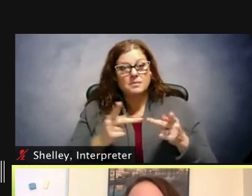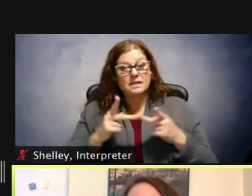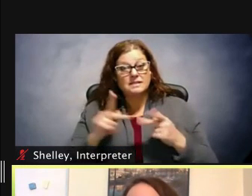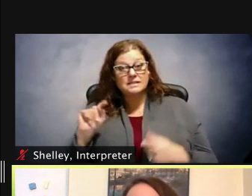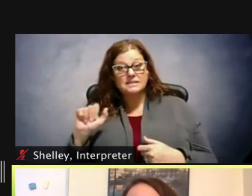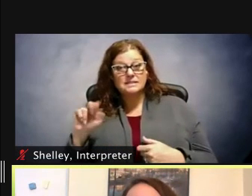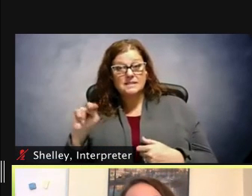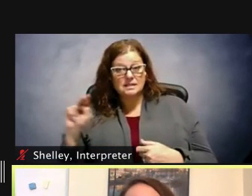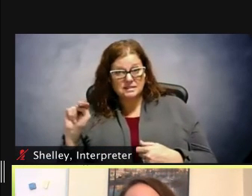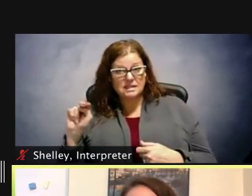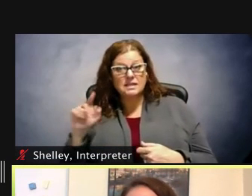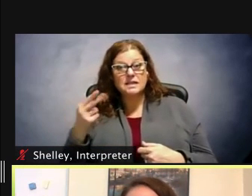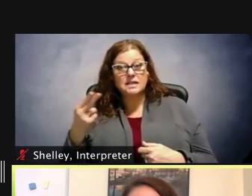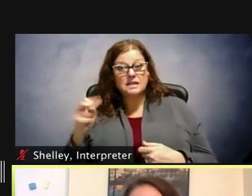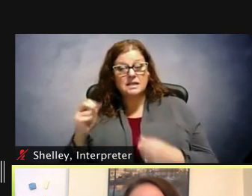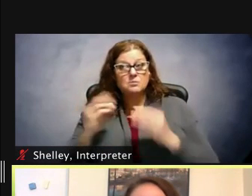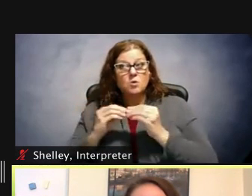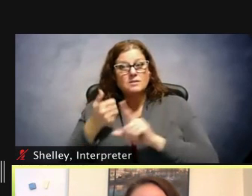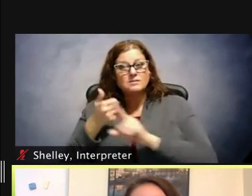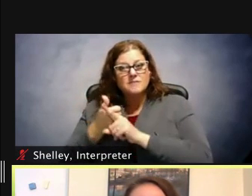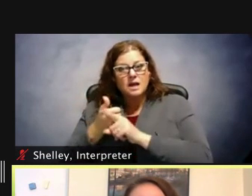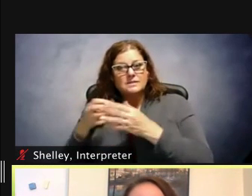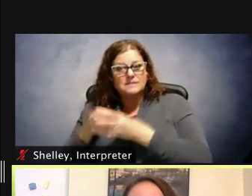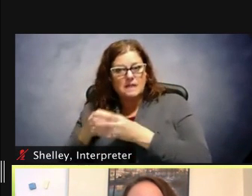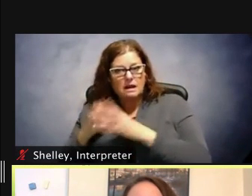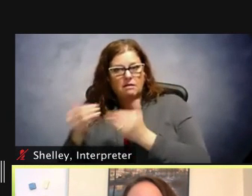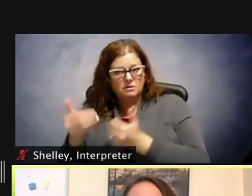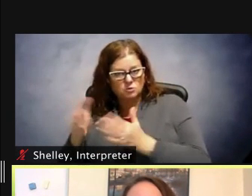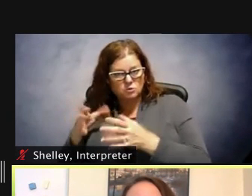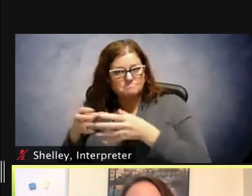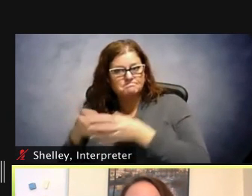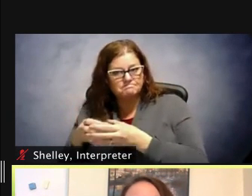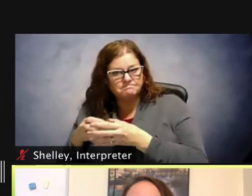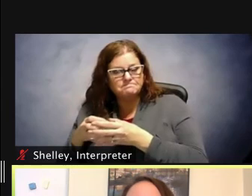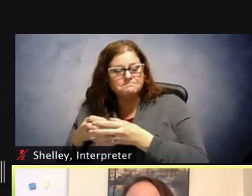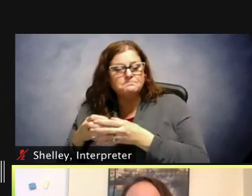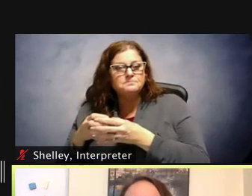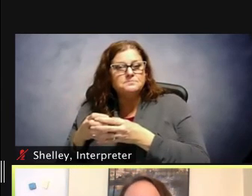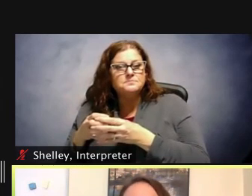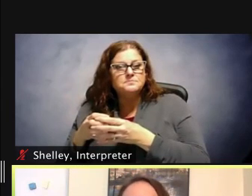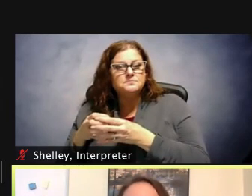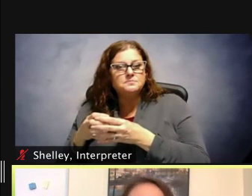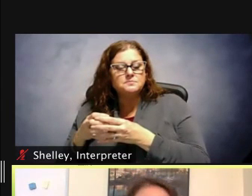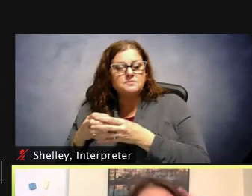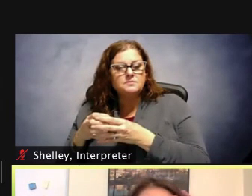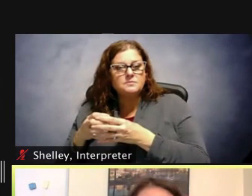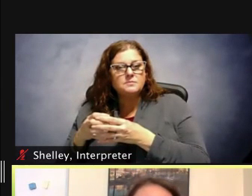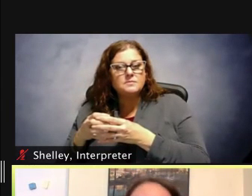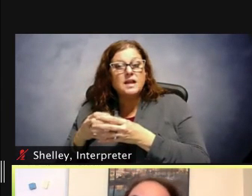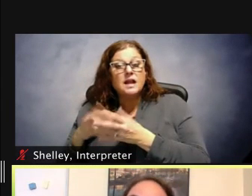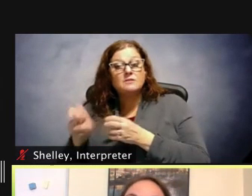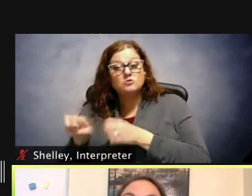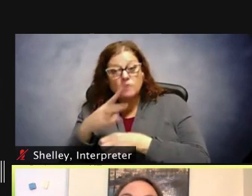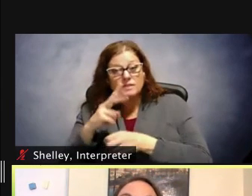that he was in more of a self-contained class. And, he did transfer to a district in Florida